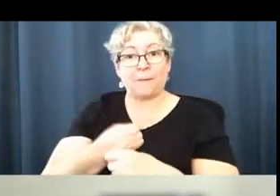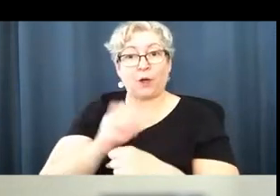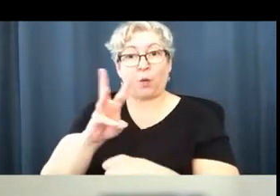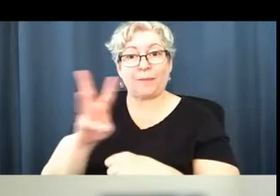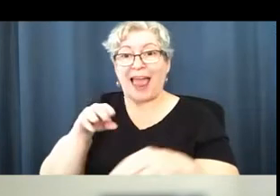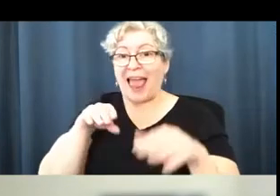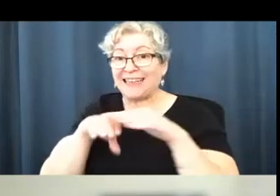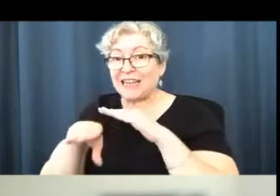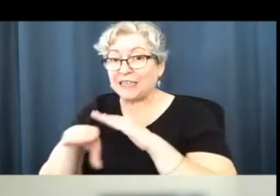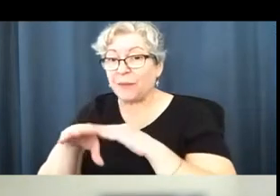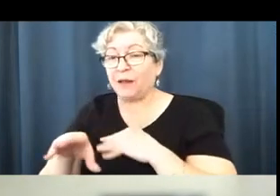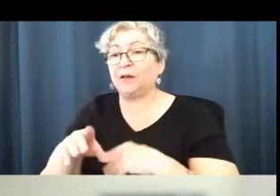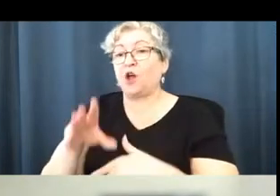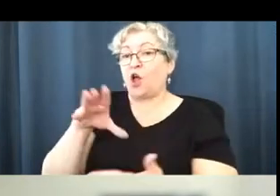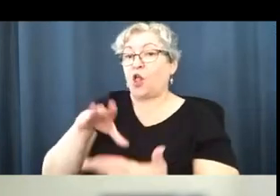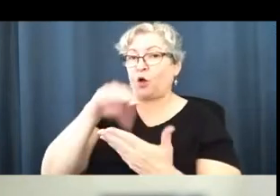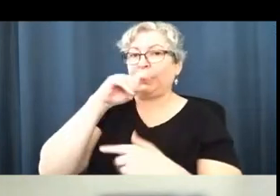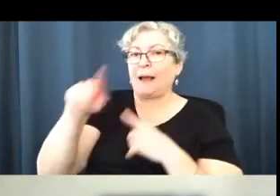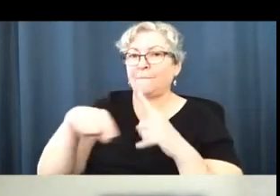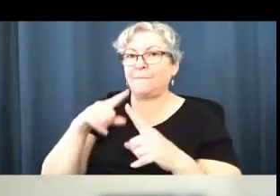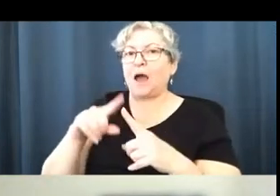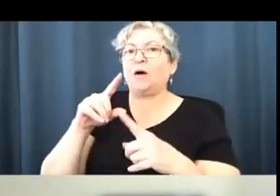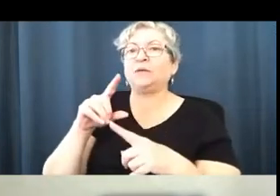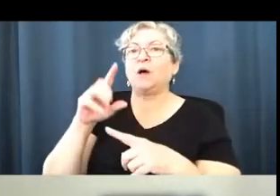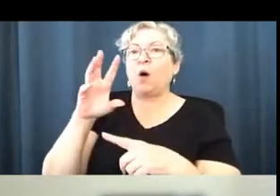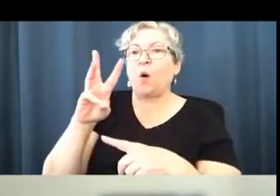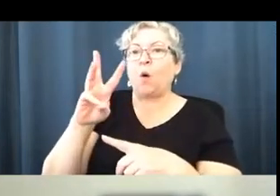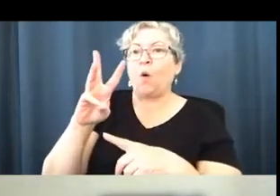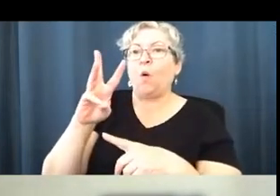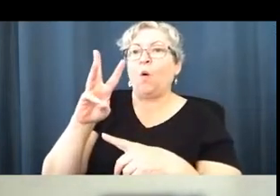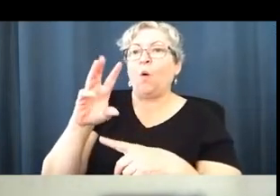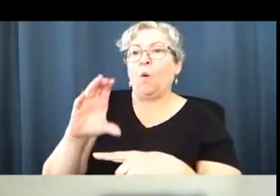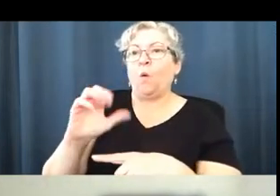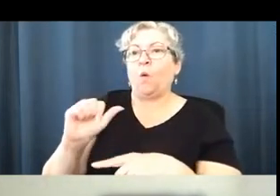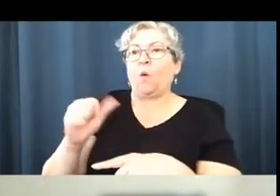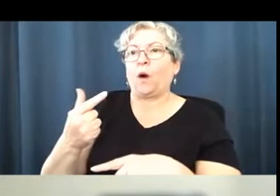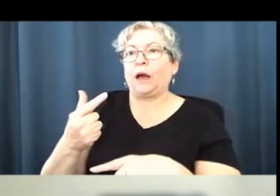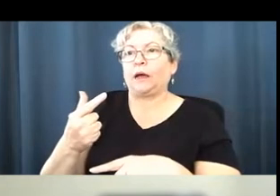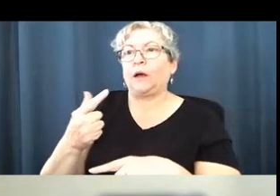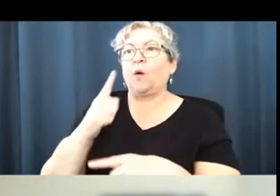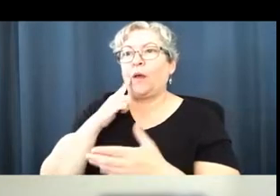learning about WCAG is the way to do that. But we're gonna stay practical in this.